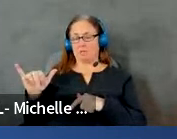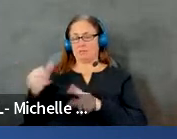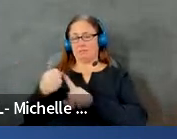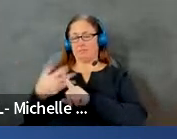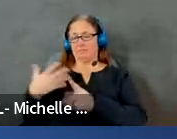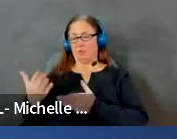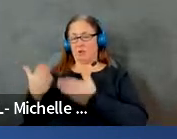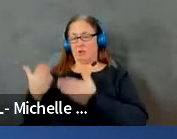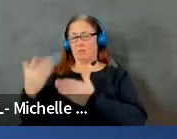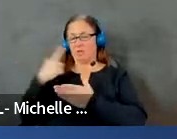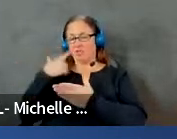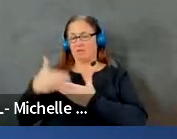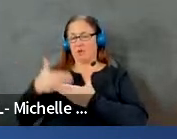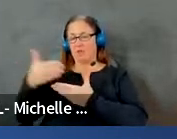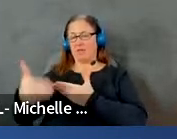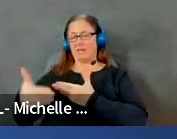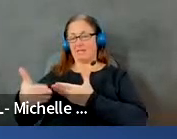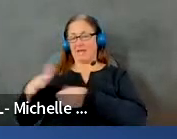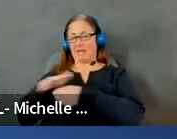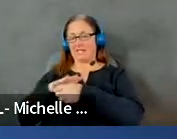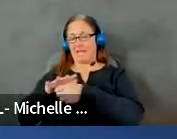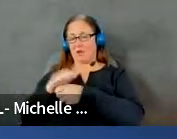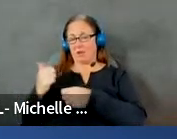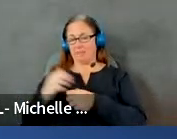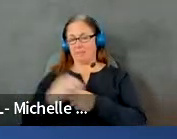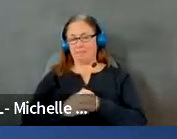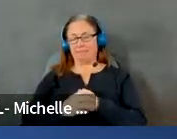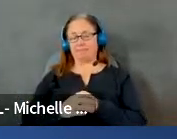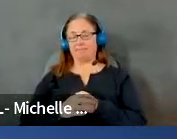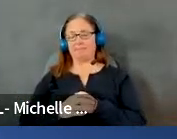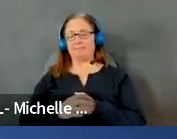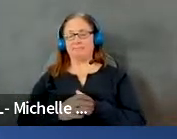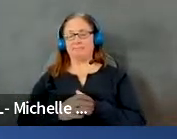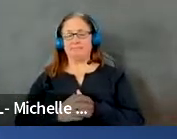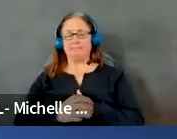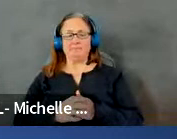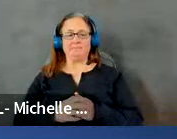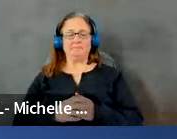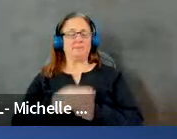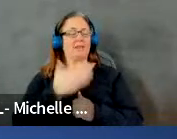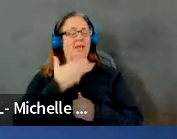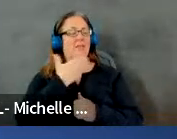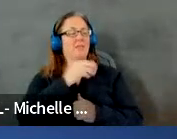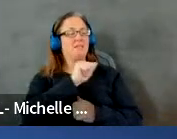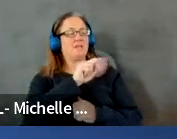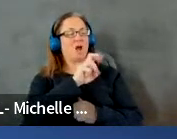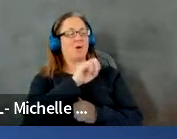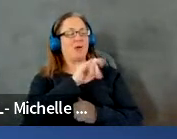our next area of interest. >> Henry: Thanks, Arianna.